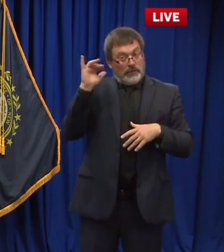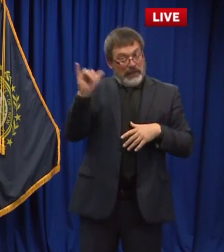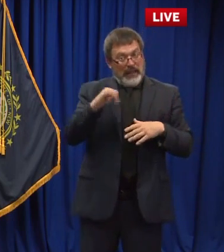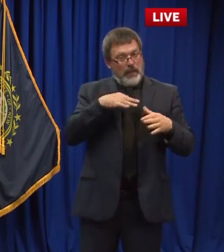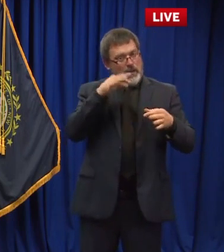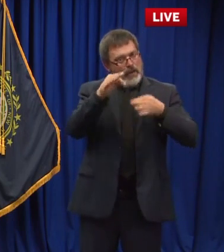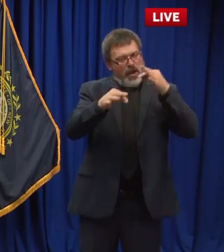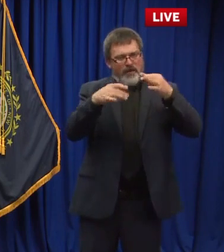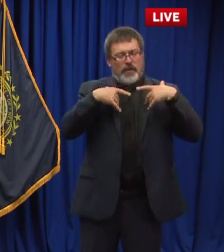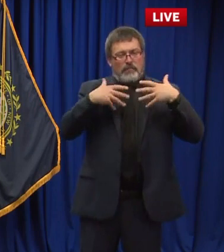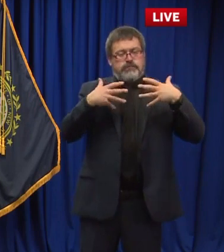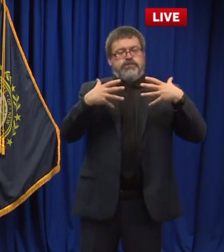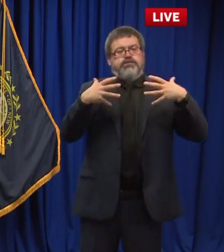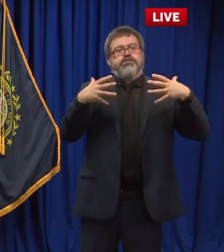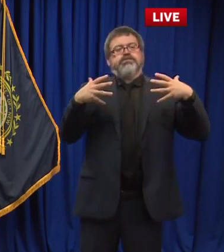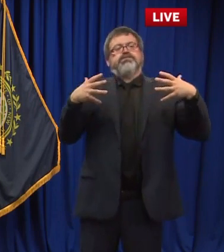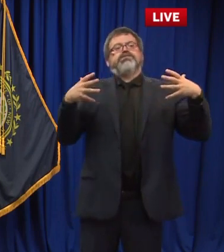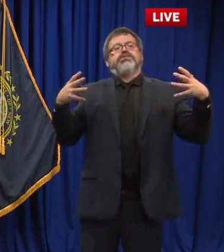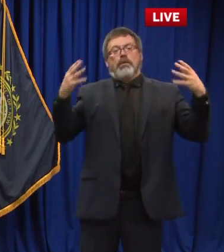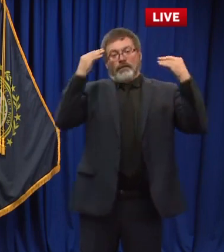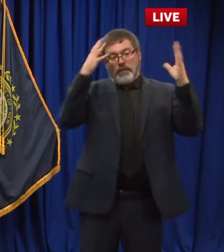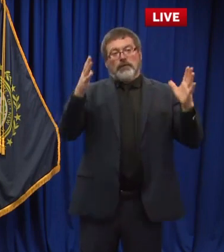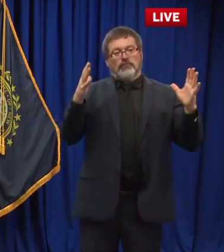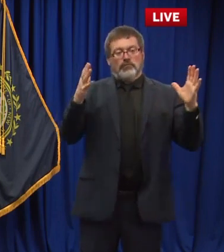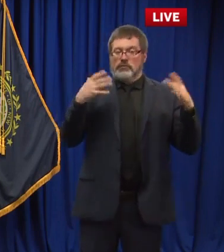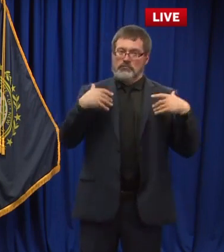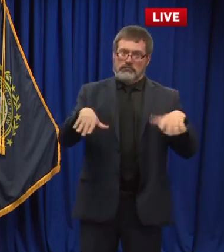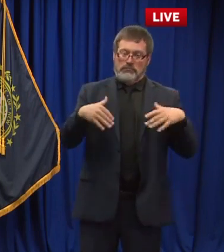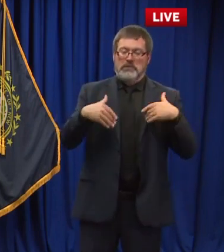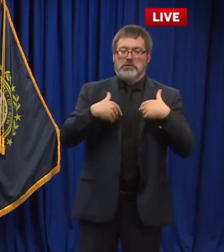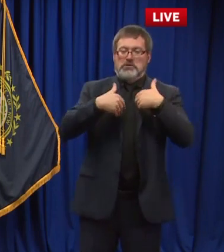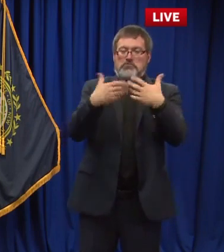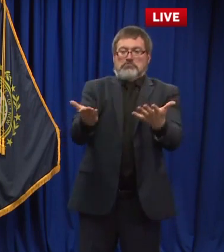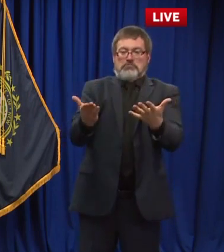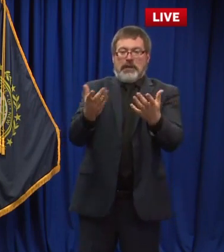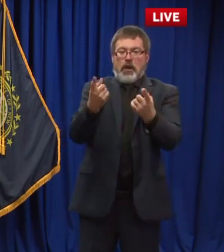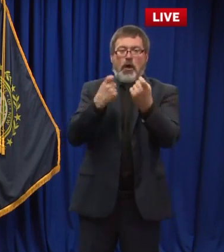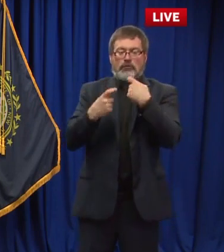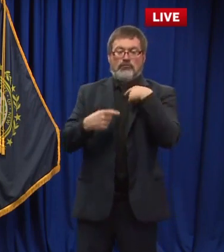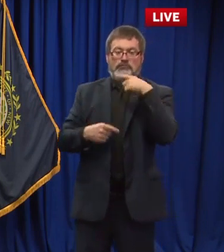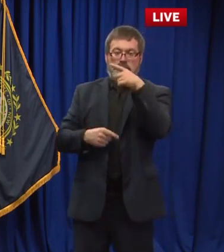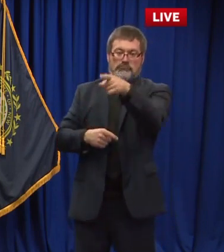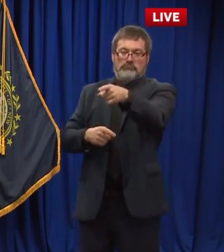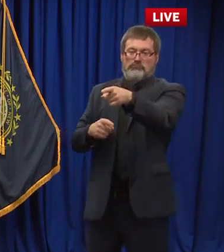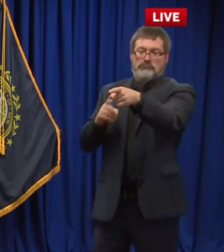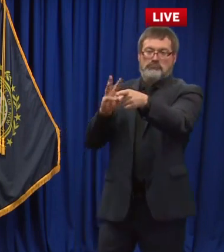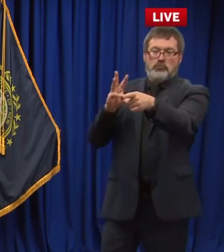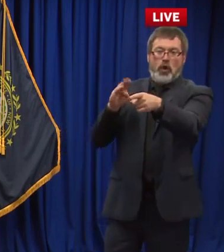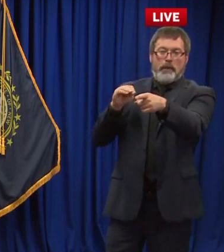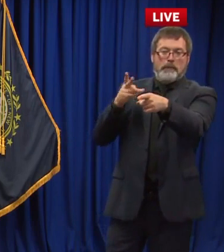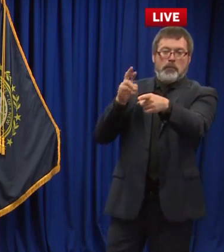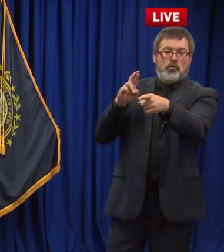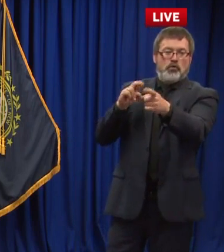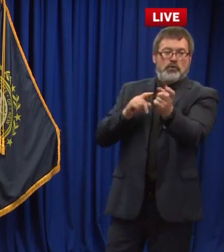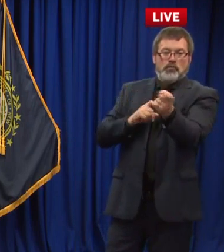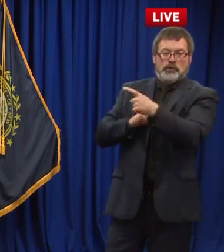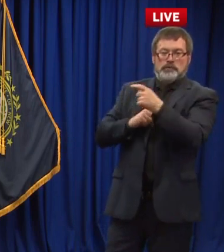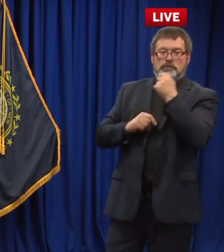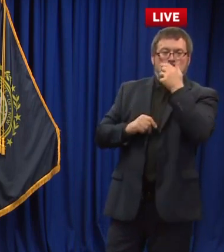IS A SUCCESS FOR THESE KIDS. THAT WAS A LOT AND I APPRECIATE EVERYONE’S TIME WITH THAT.